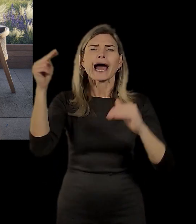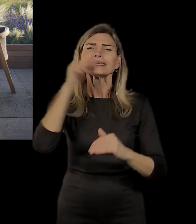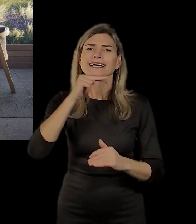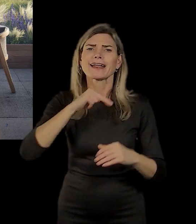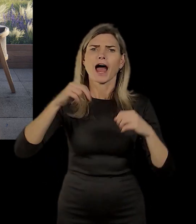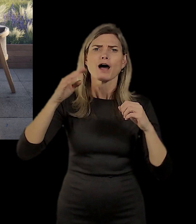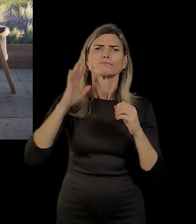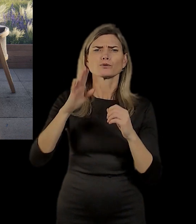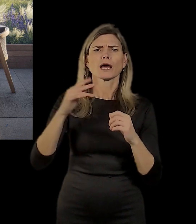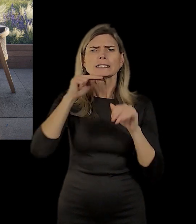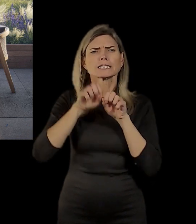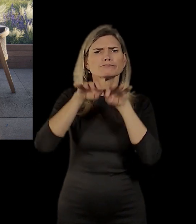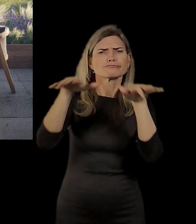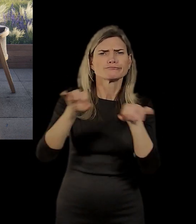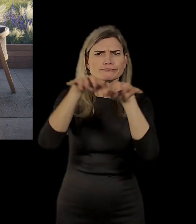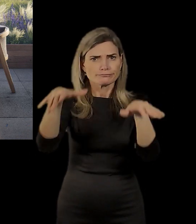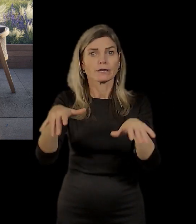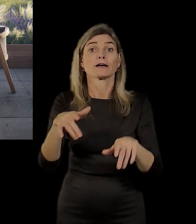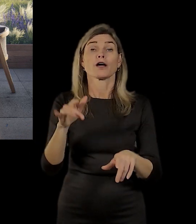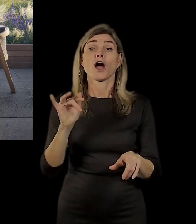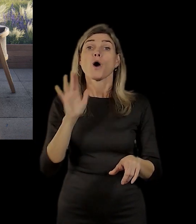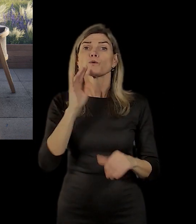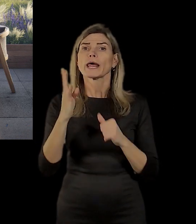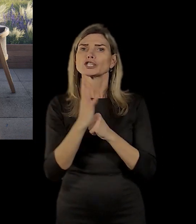The little things that we supplement these solutions with.